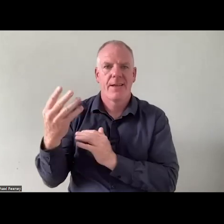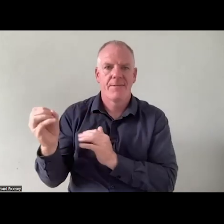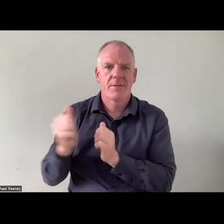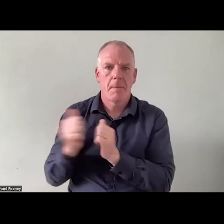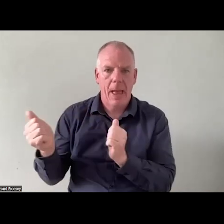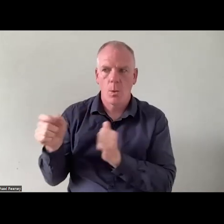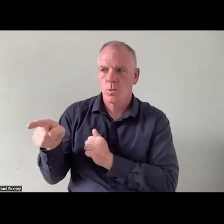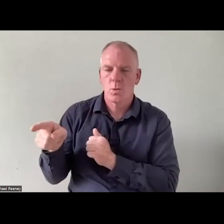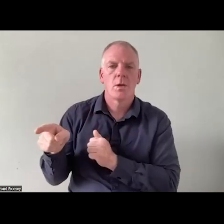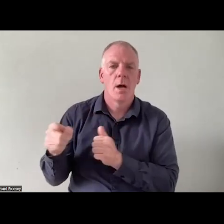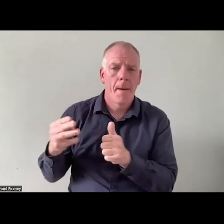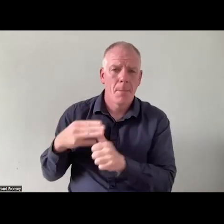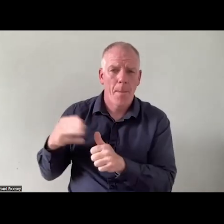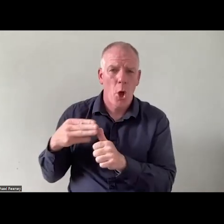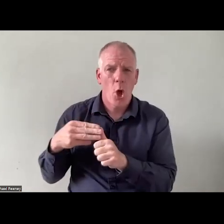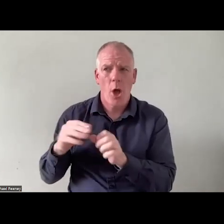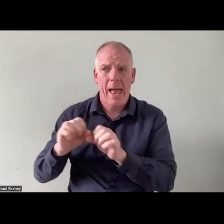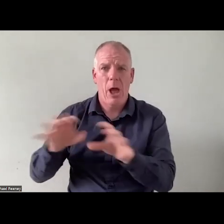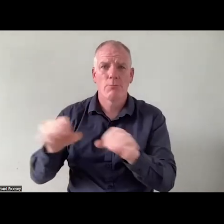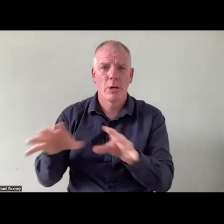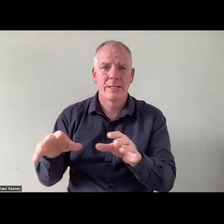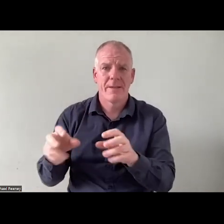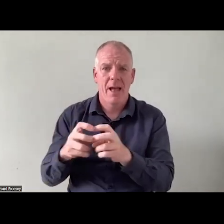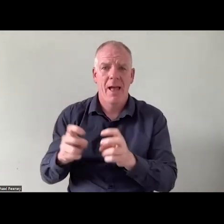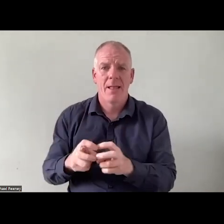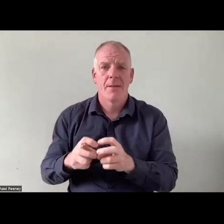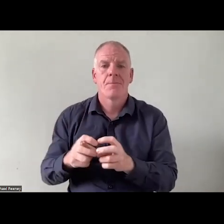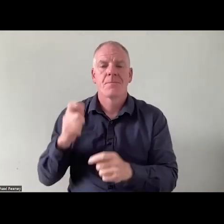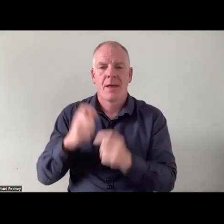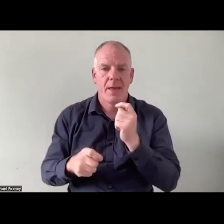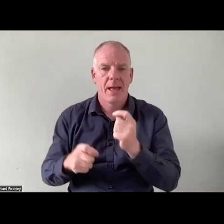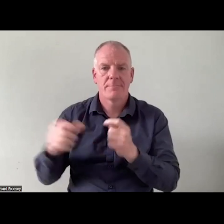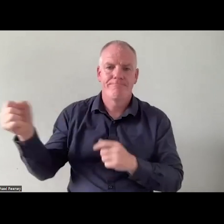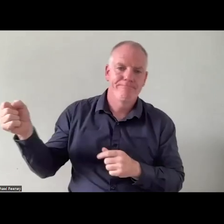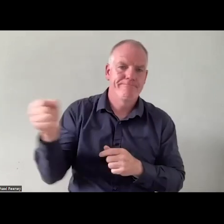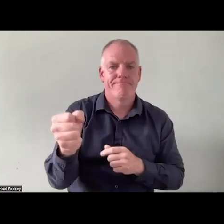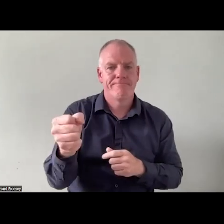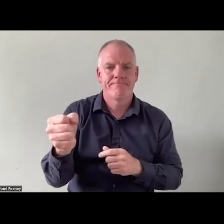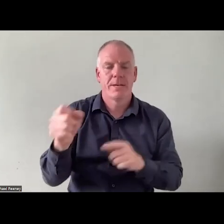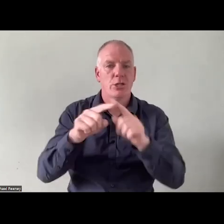to prepare an output file for you, and then you hire in screens,